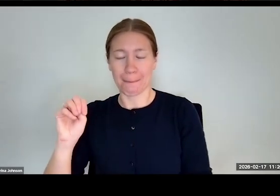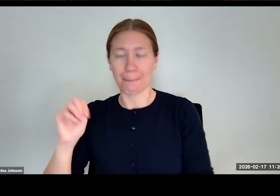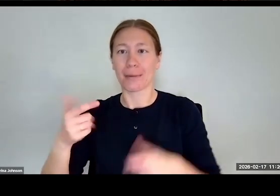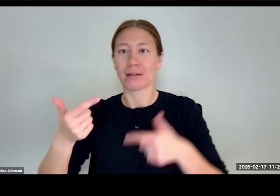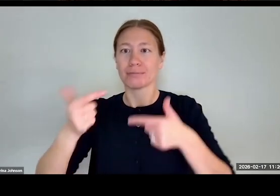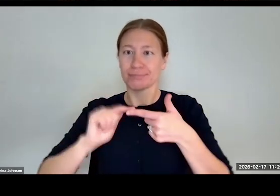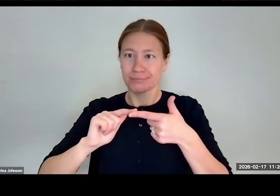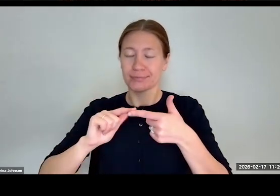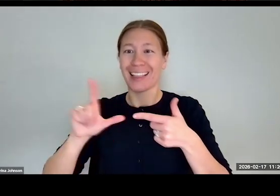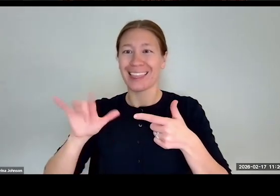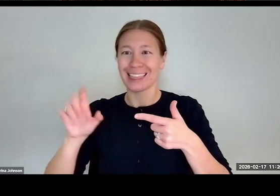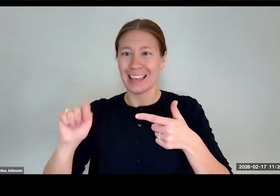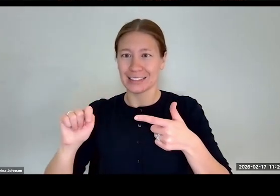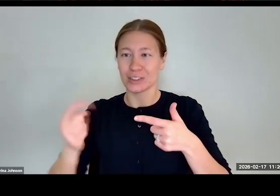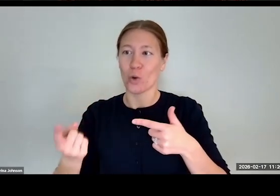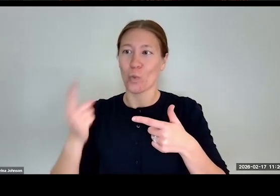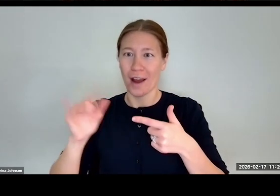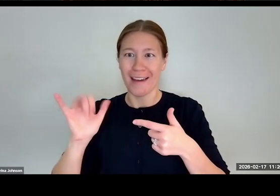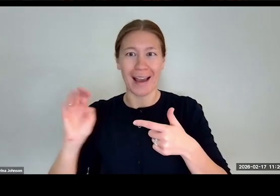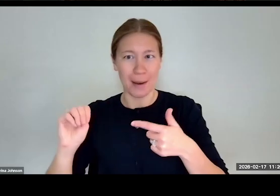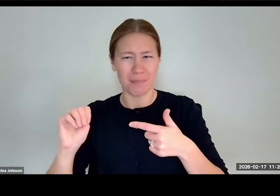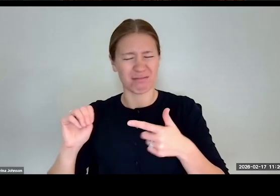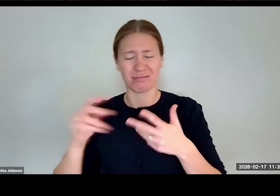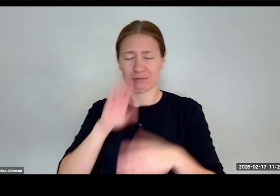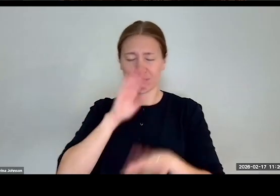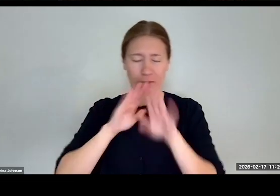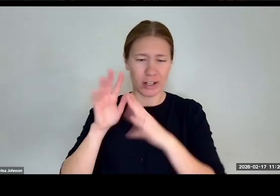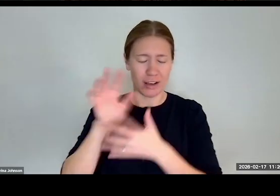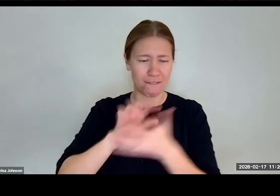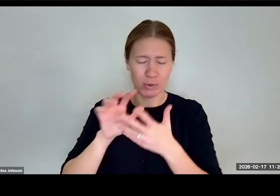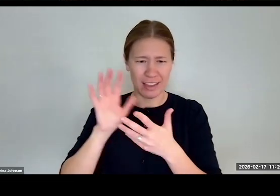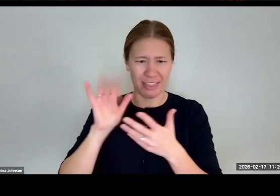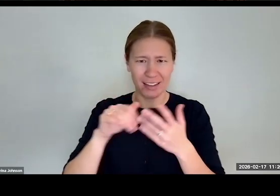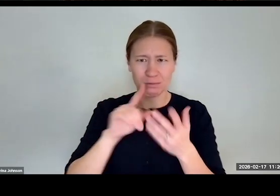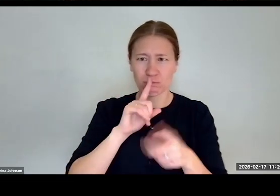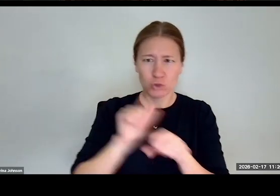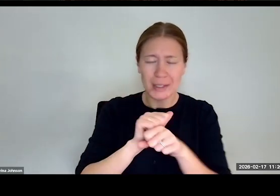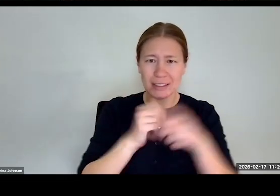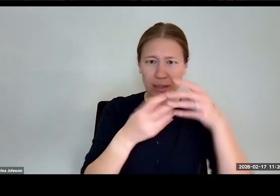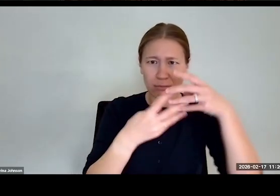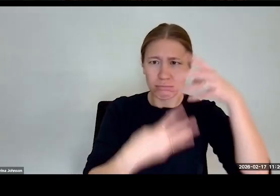Very frustrating, very confusing because then assistive tech users don't understand that those list items are supposed to be related to one another.